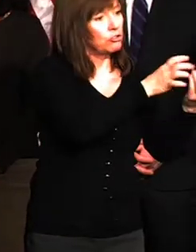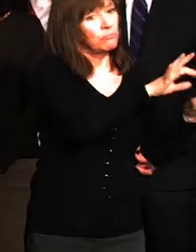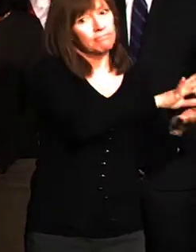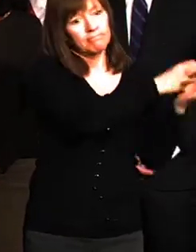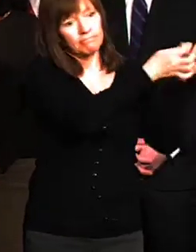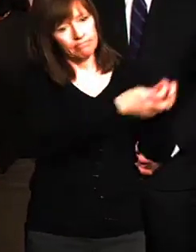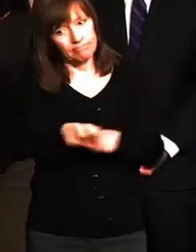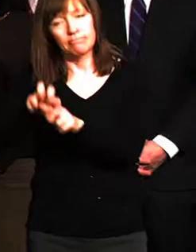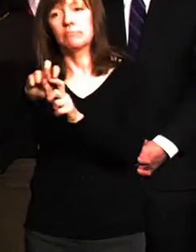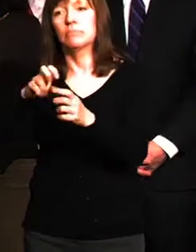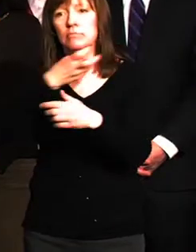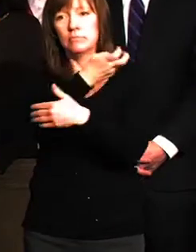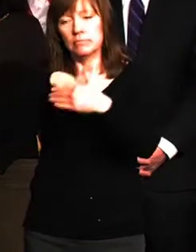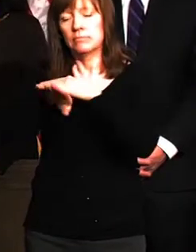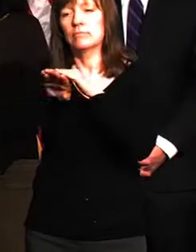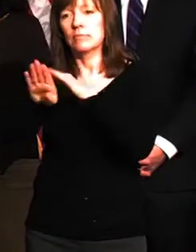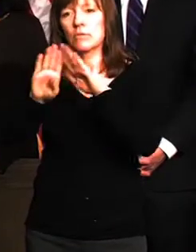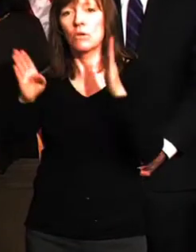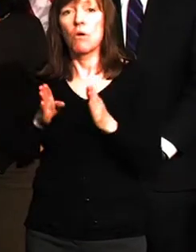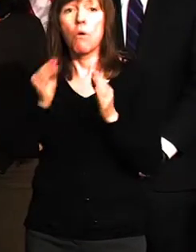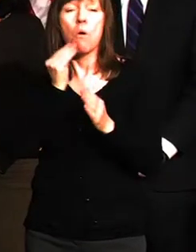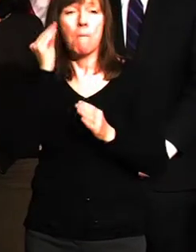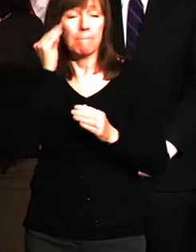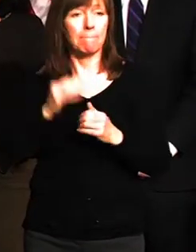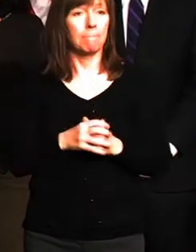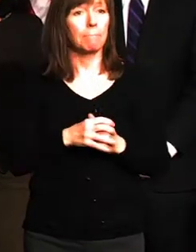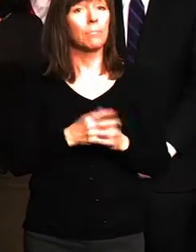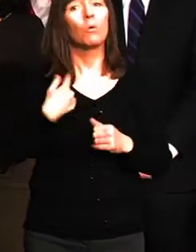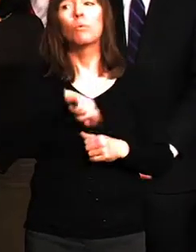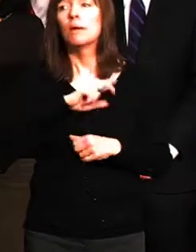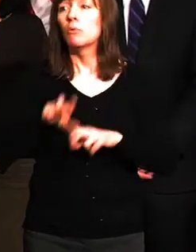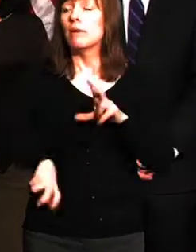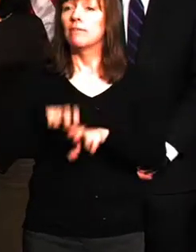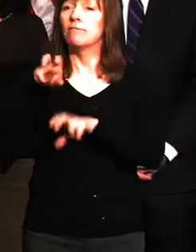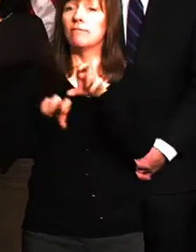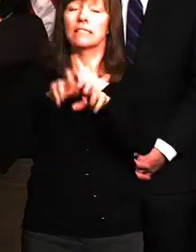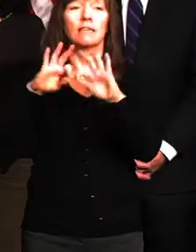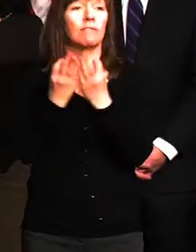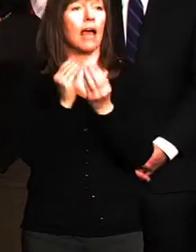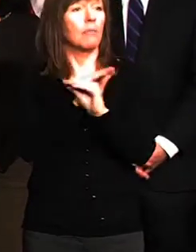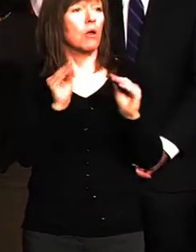with expert providers, we will invest in family homeless prevention strategies that provide